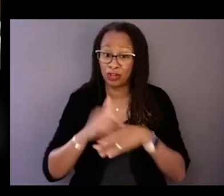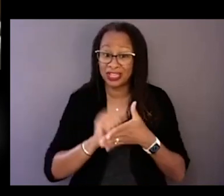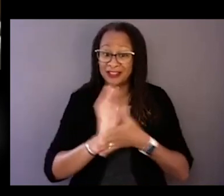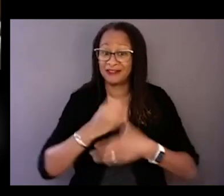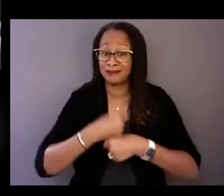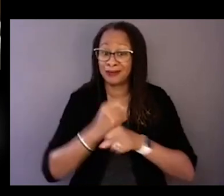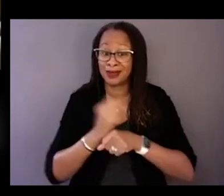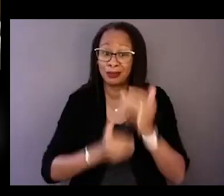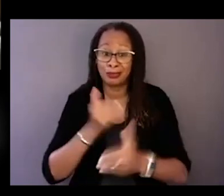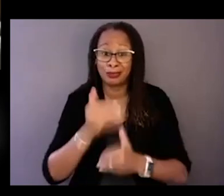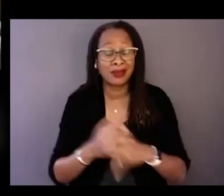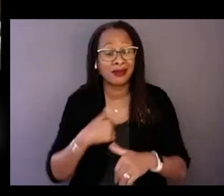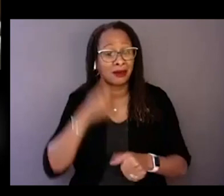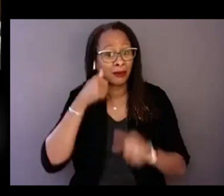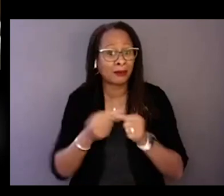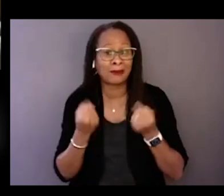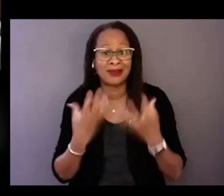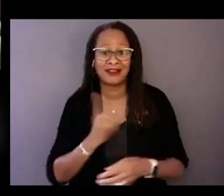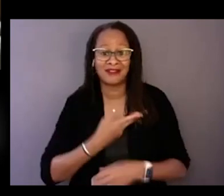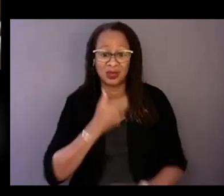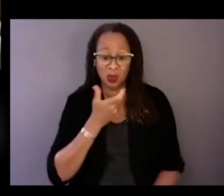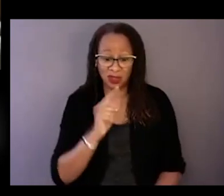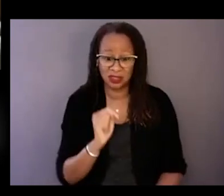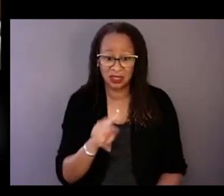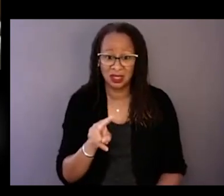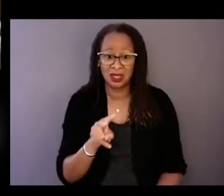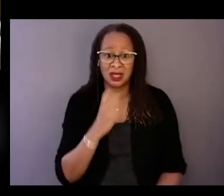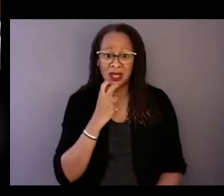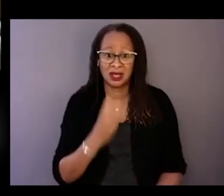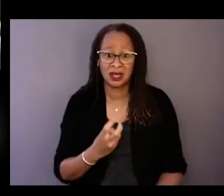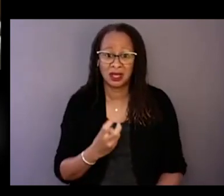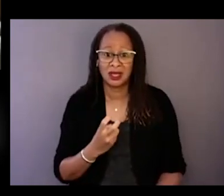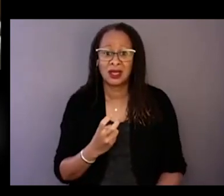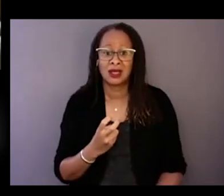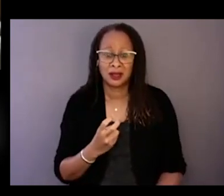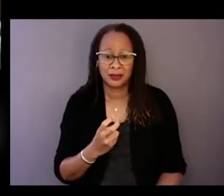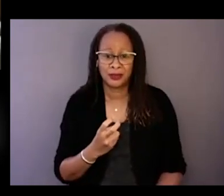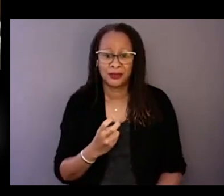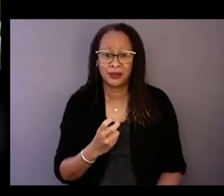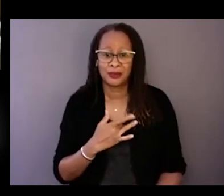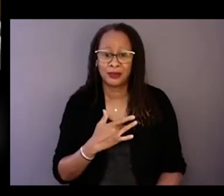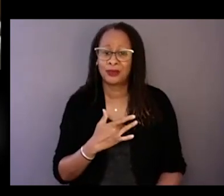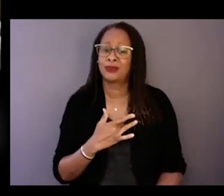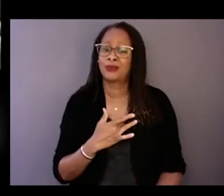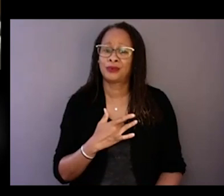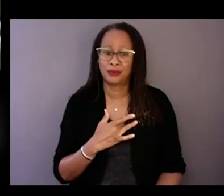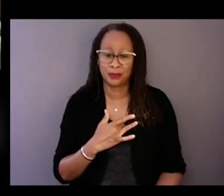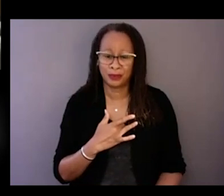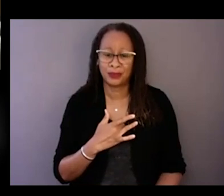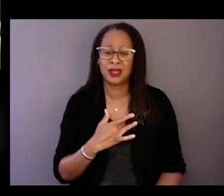And I remember many of us watching it and really I think feeling that sort of reverberate throughout our body